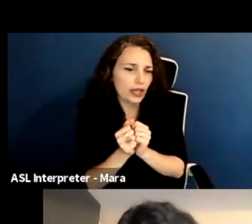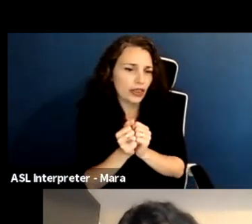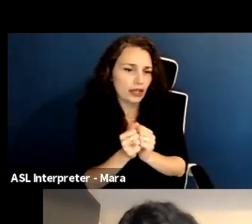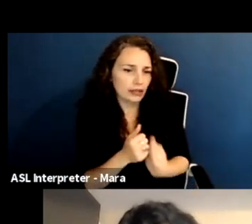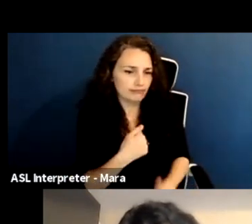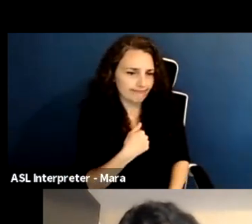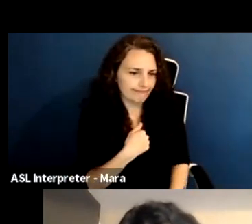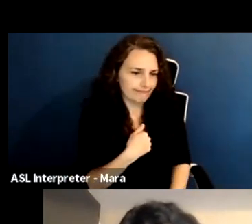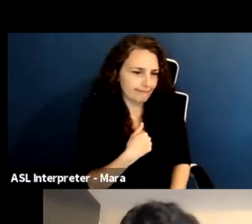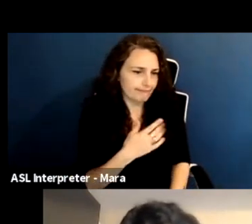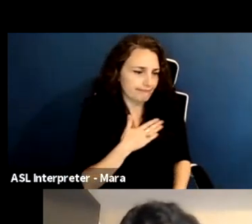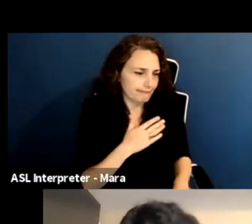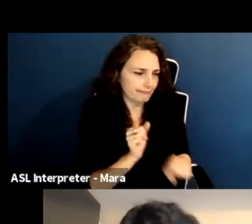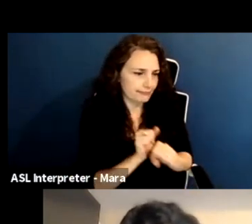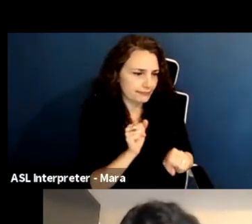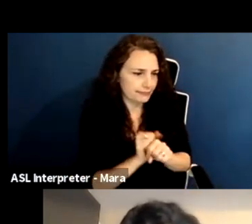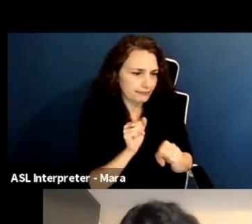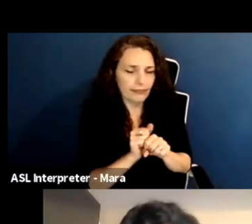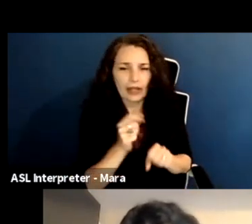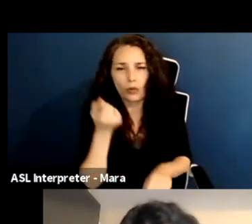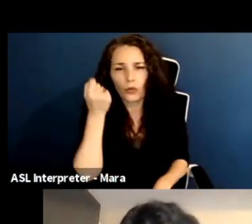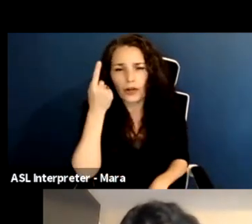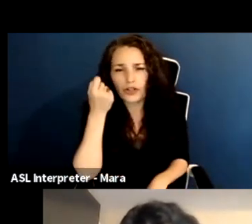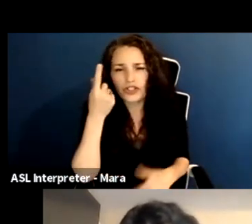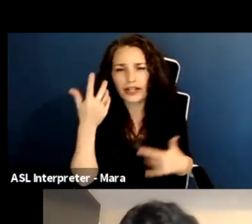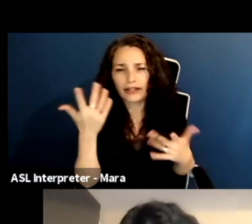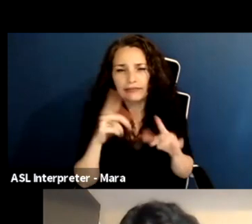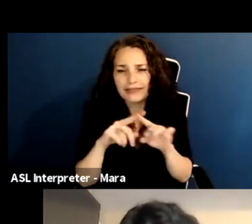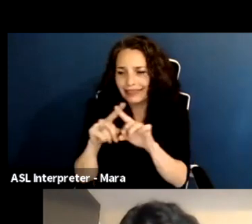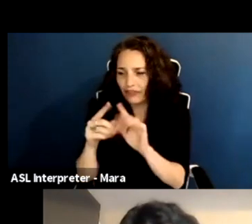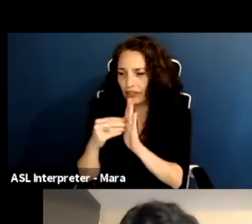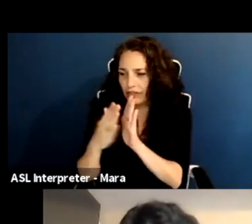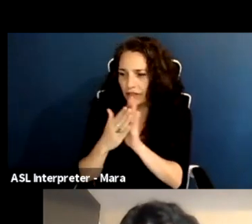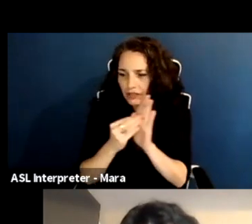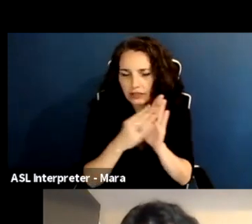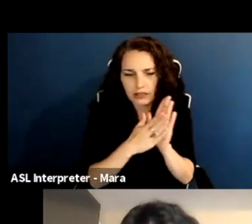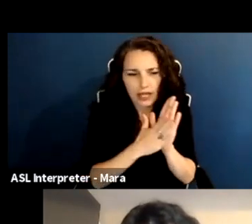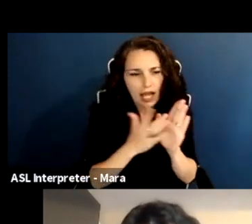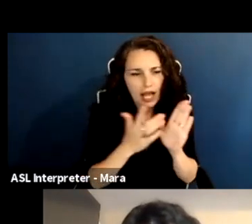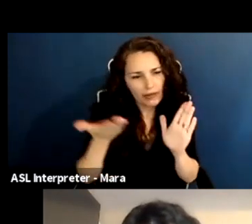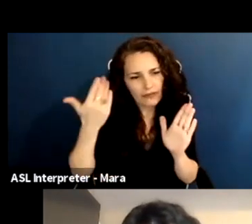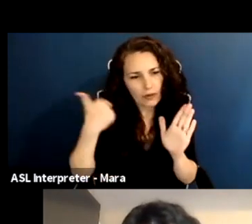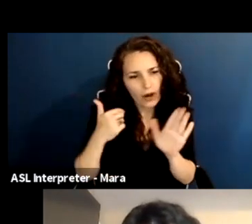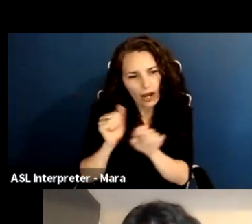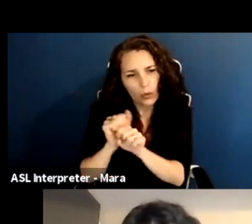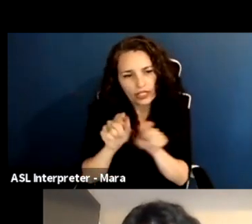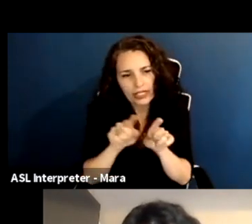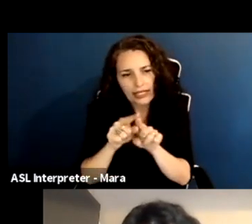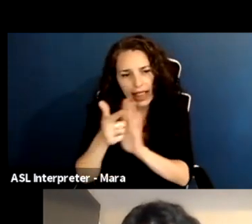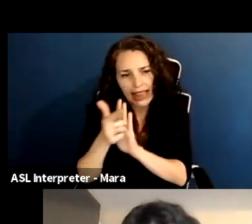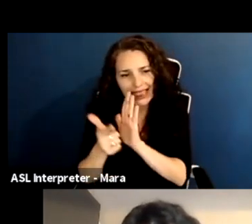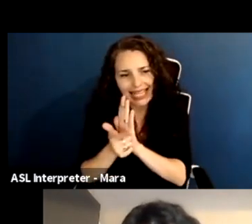and understanding different documents and things because I used to work as a legal assistant for an attorney